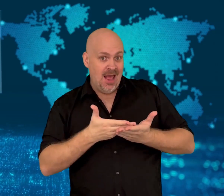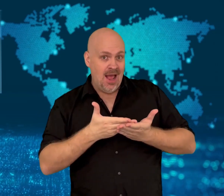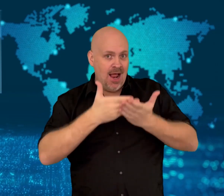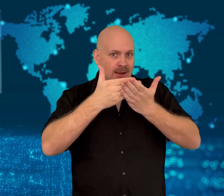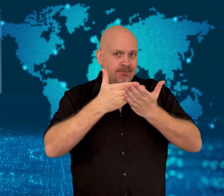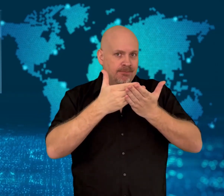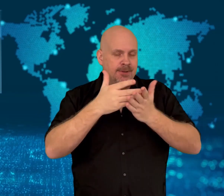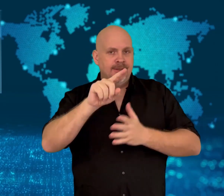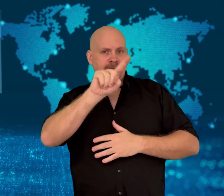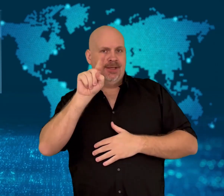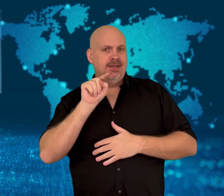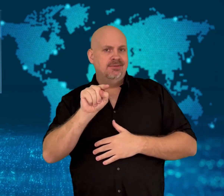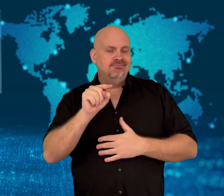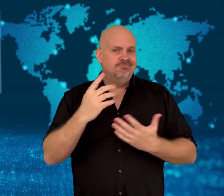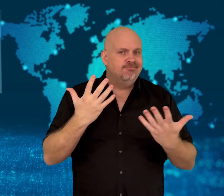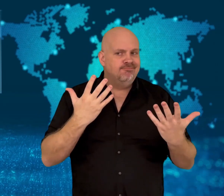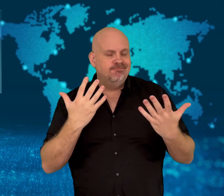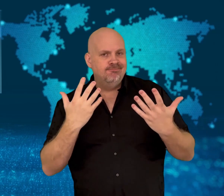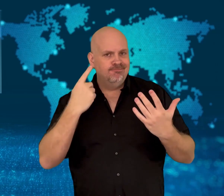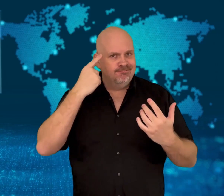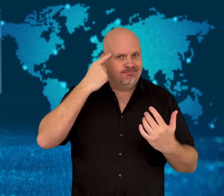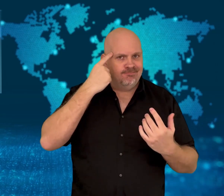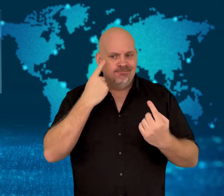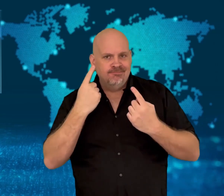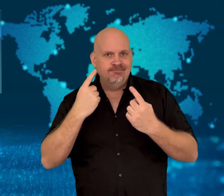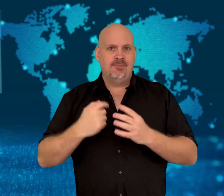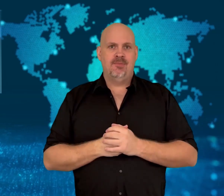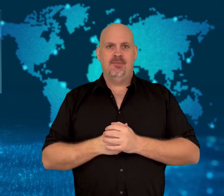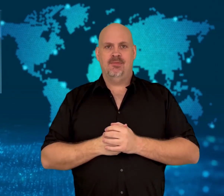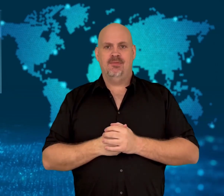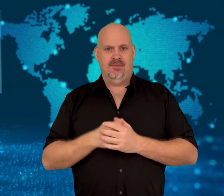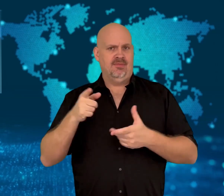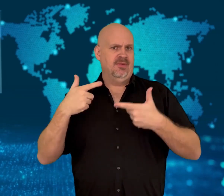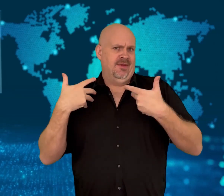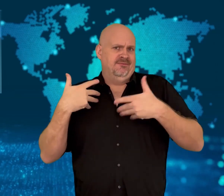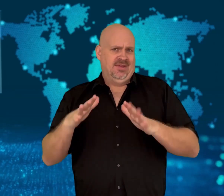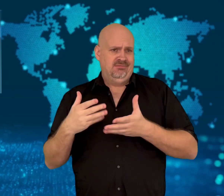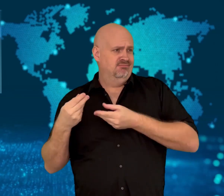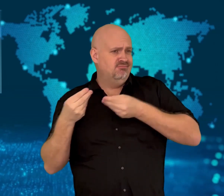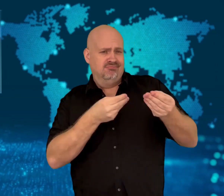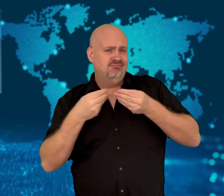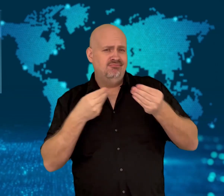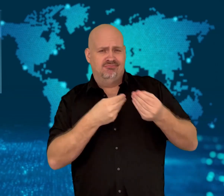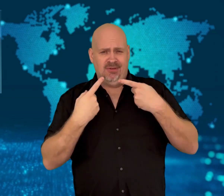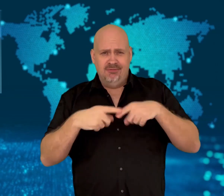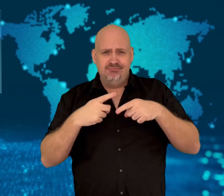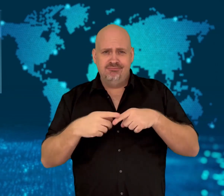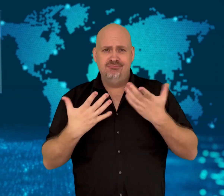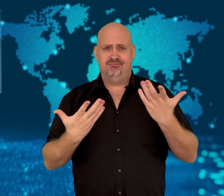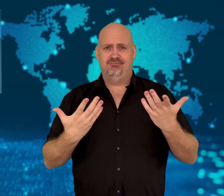the country will send fighter jets to help Ukraine in the war.